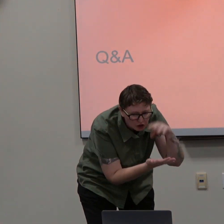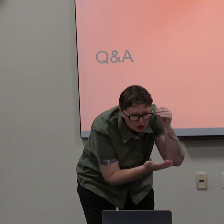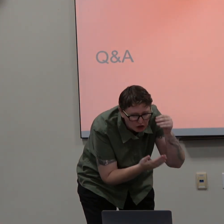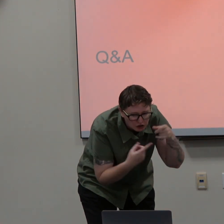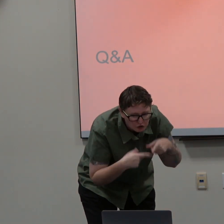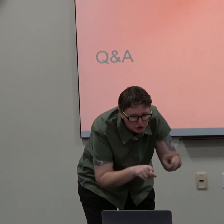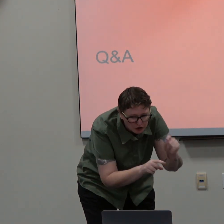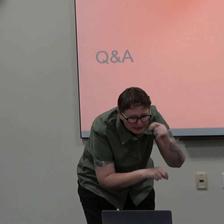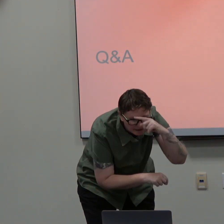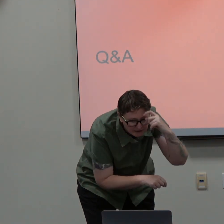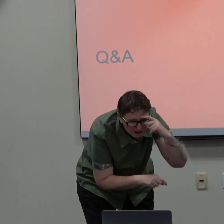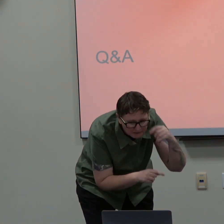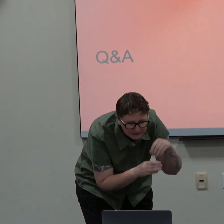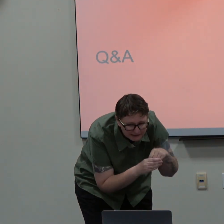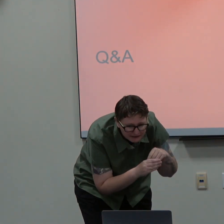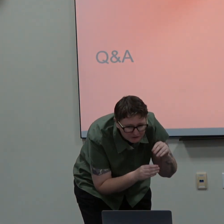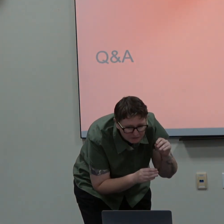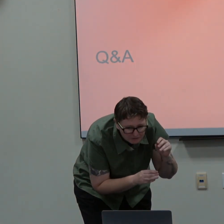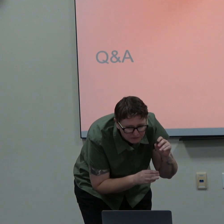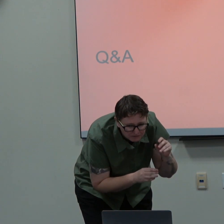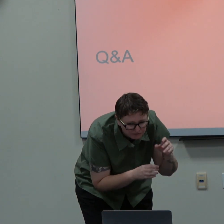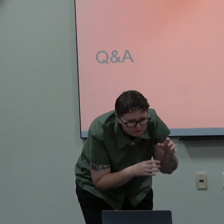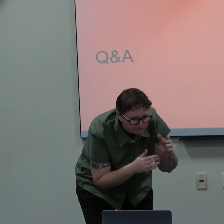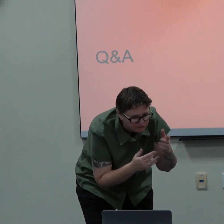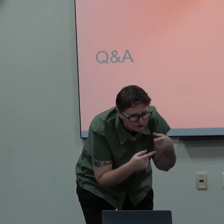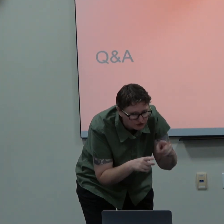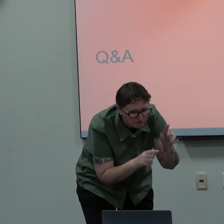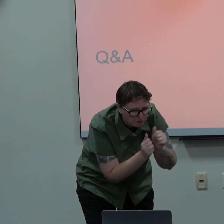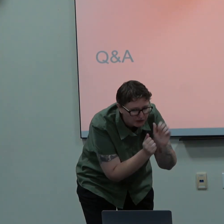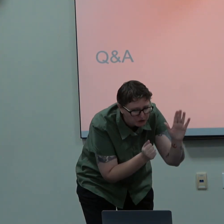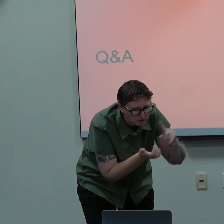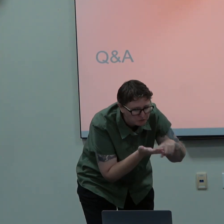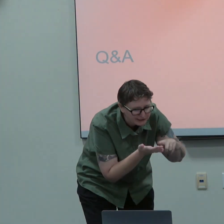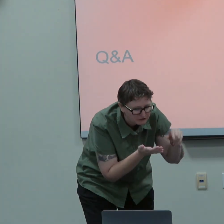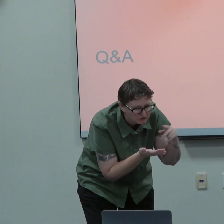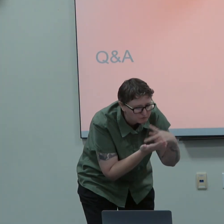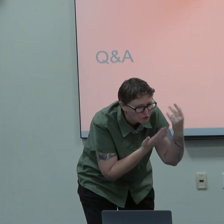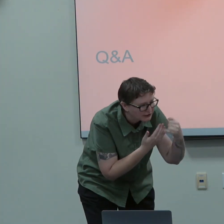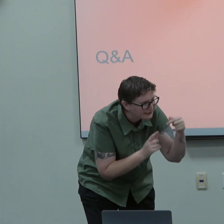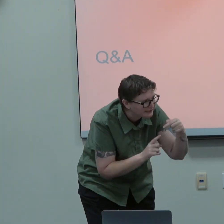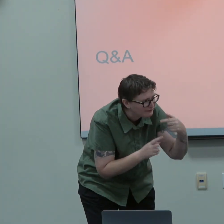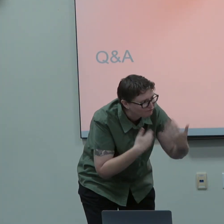What is your biggest lesson that you learned during the summer, during your research?